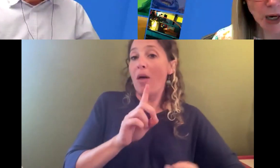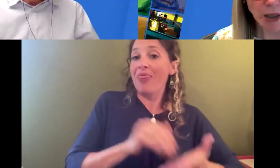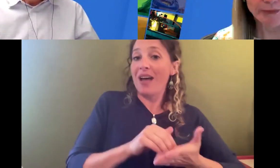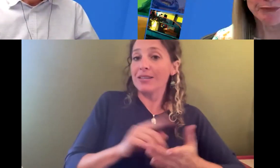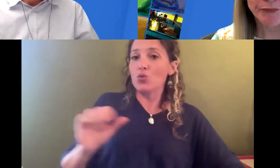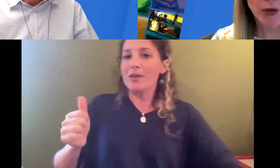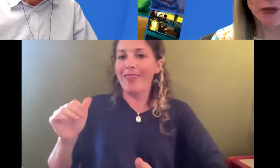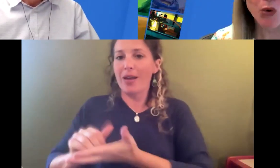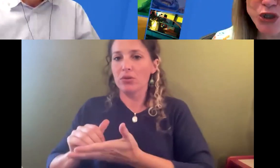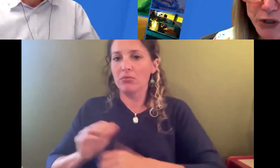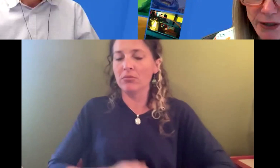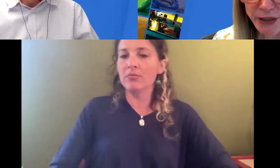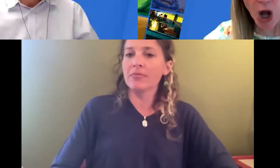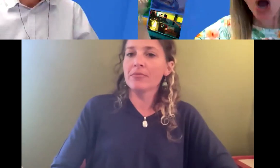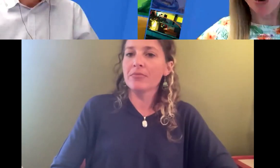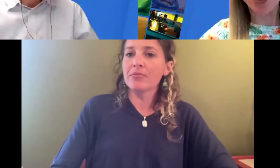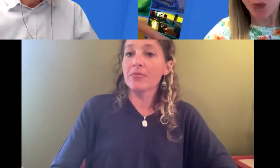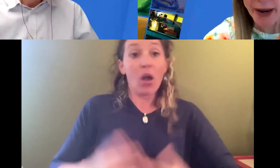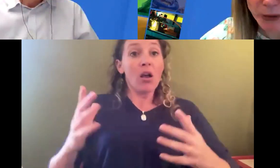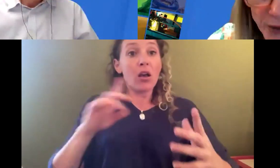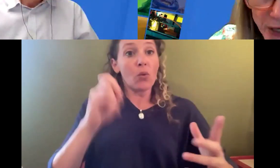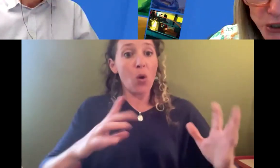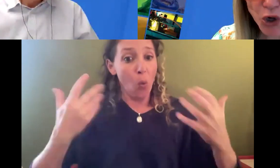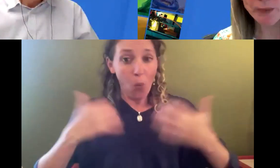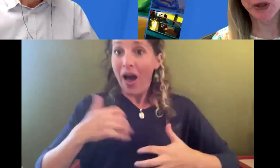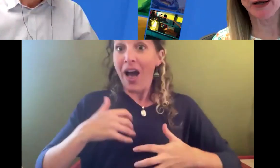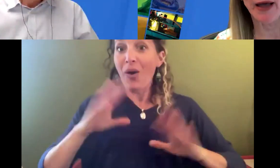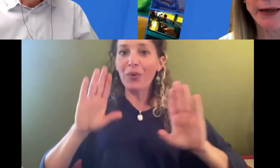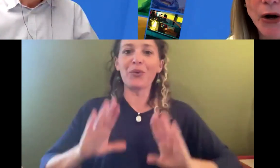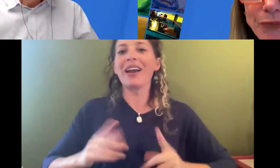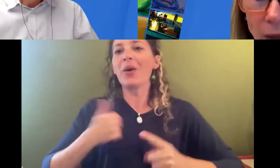The question is, great, we can start applying that now.